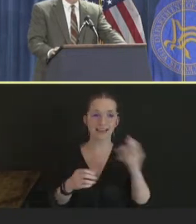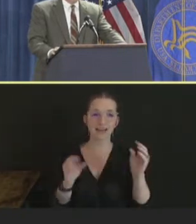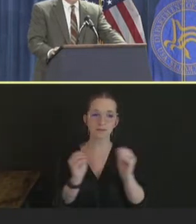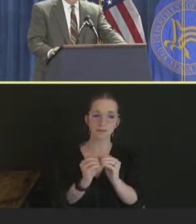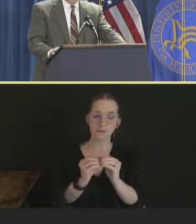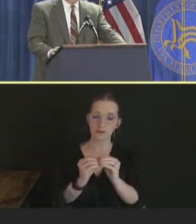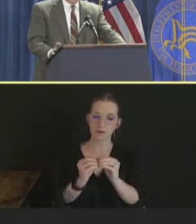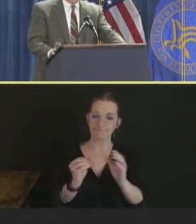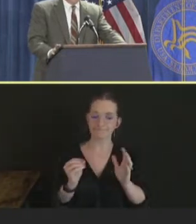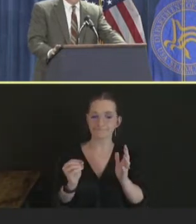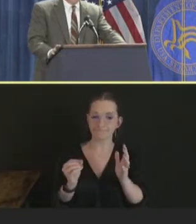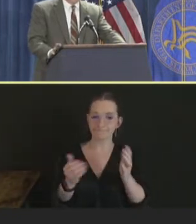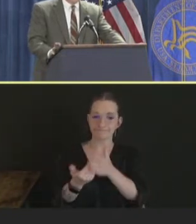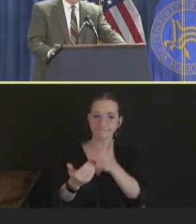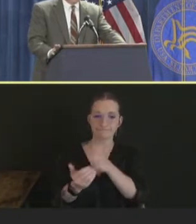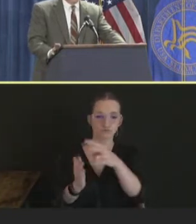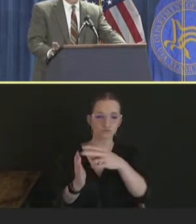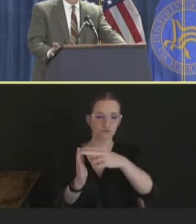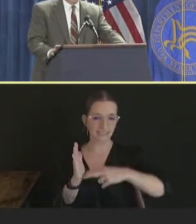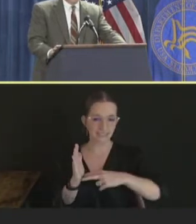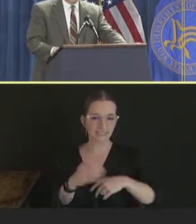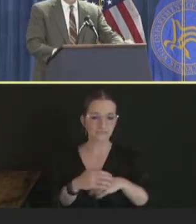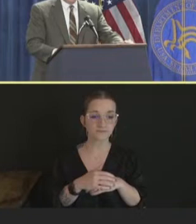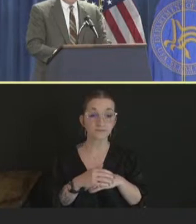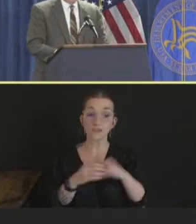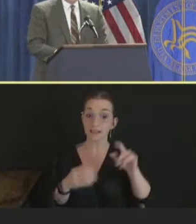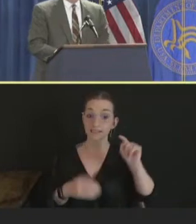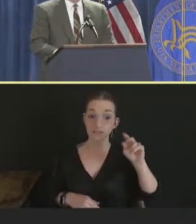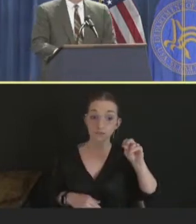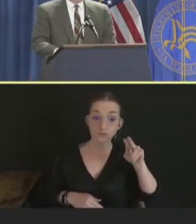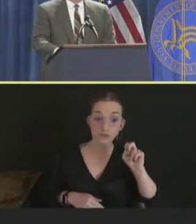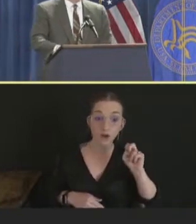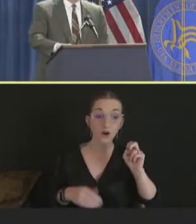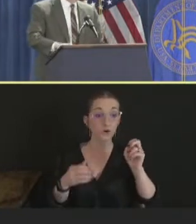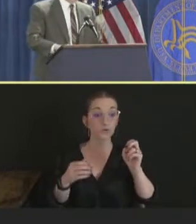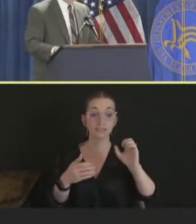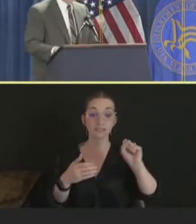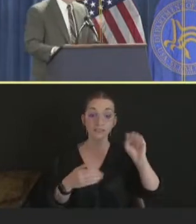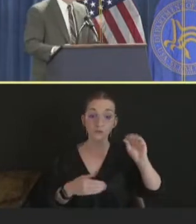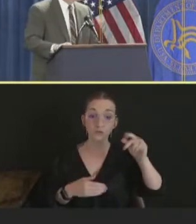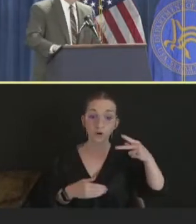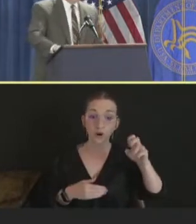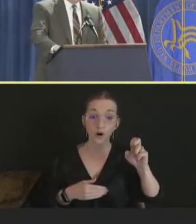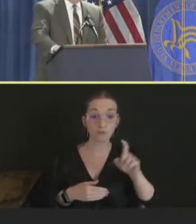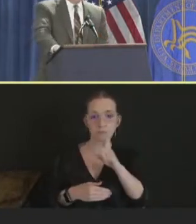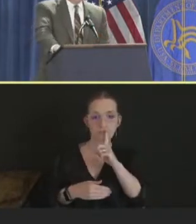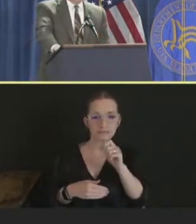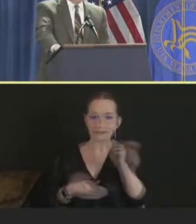The overall tone, thrust, and set of recommendations have not changed significantly.